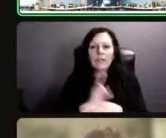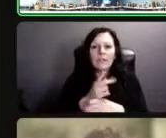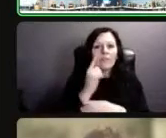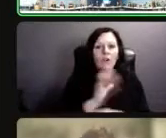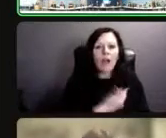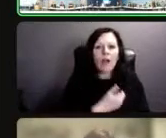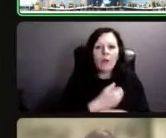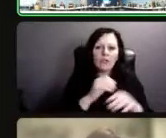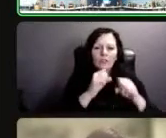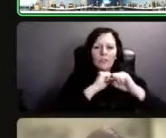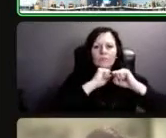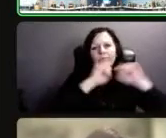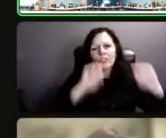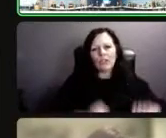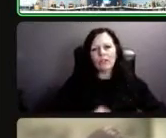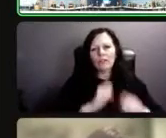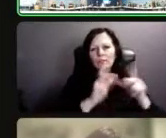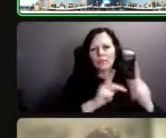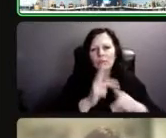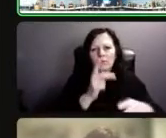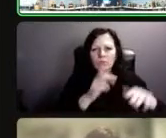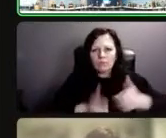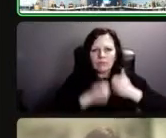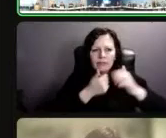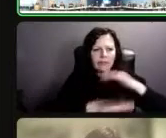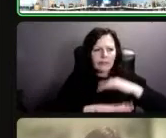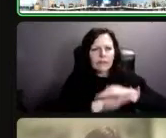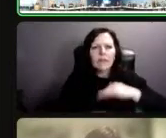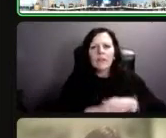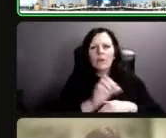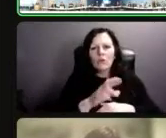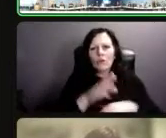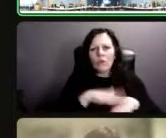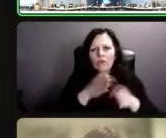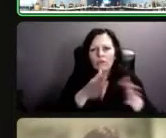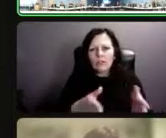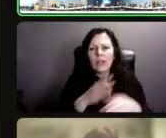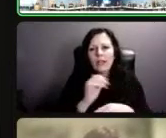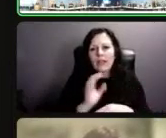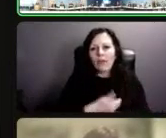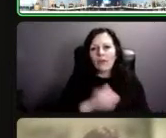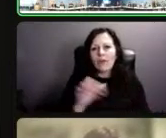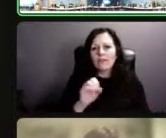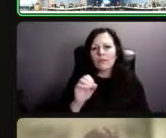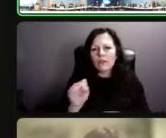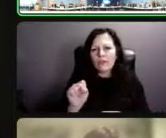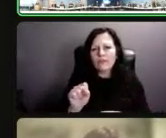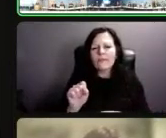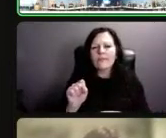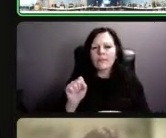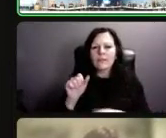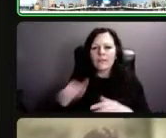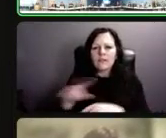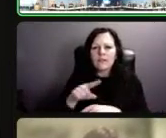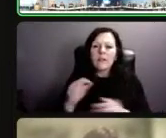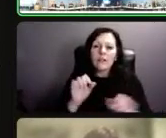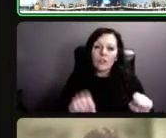USE A LOT OF OUR SERVICES.